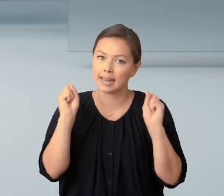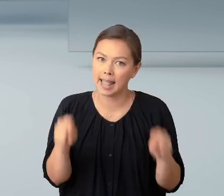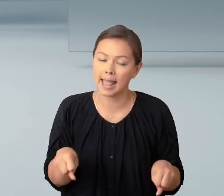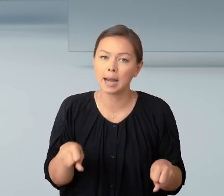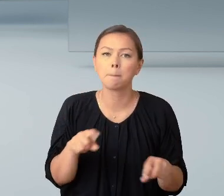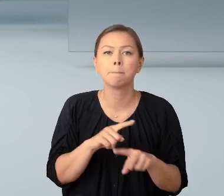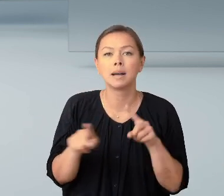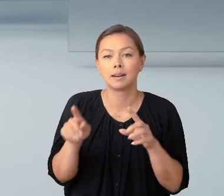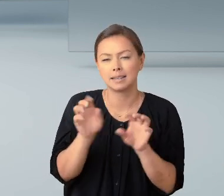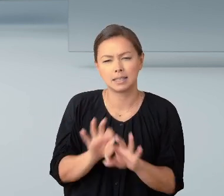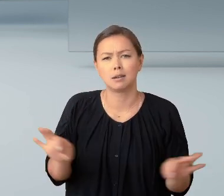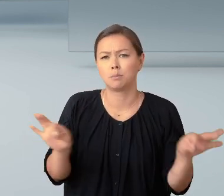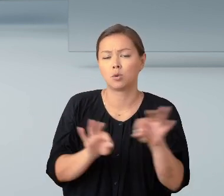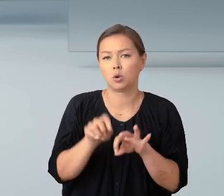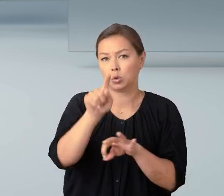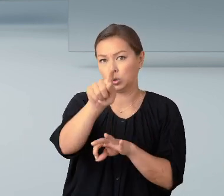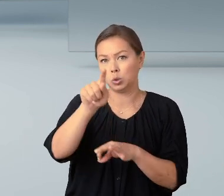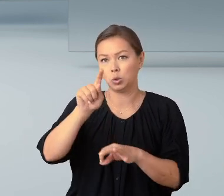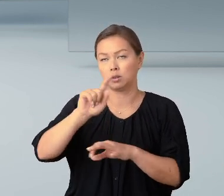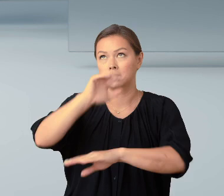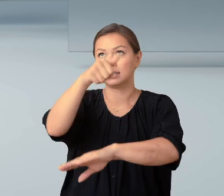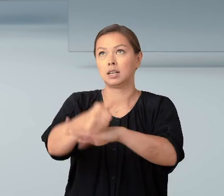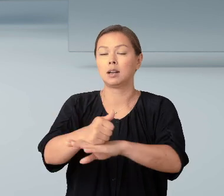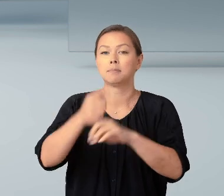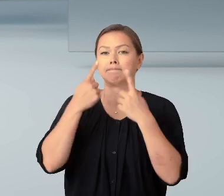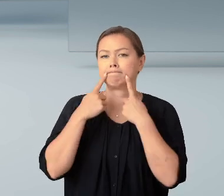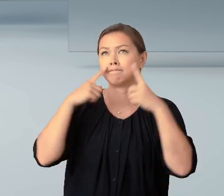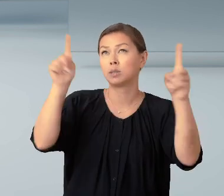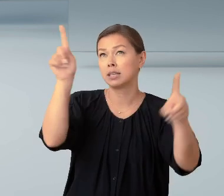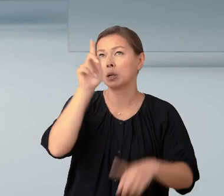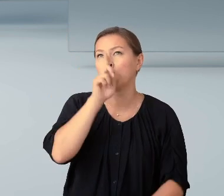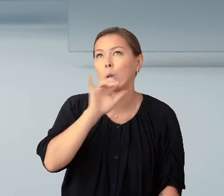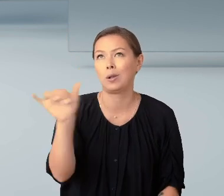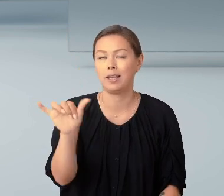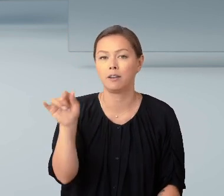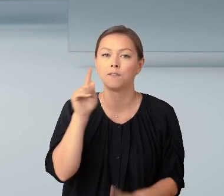all of these advantages become a reality for you? Take this opportunity